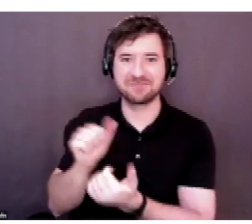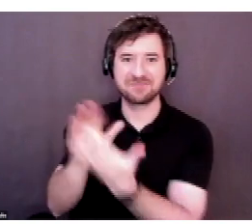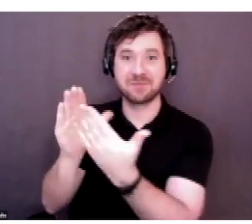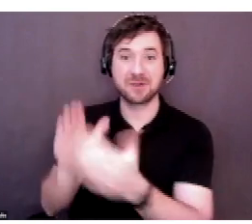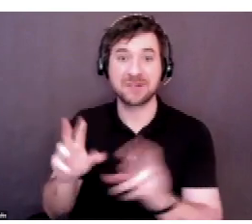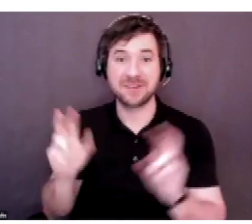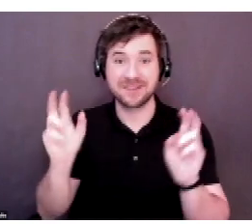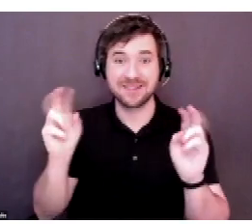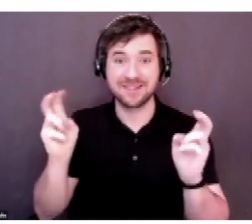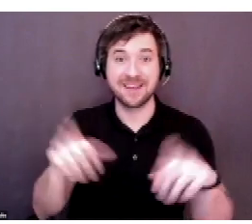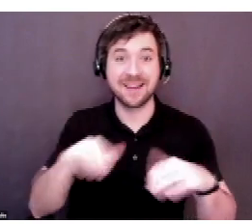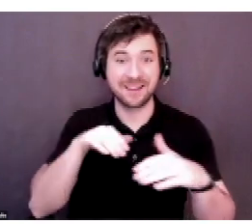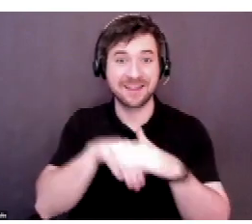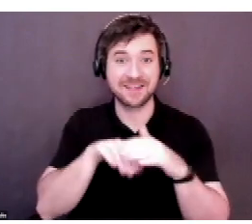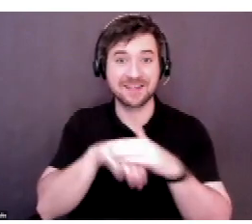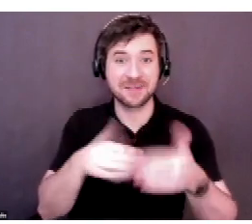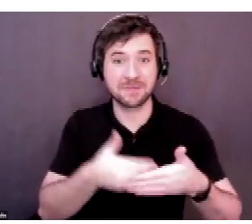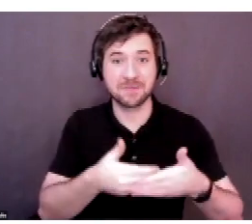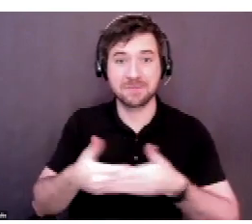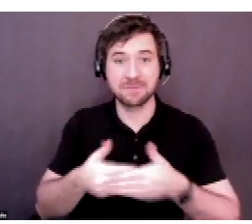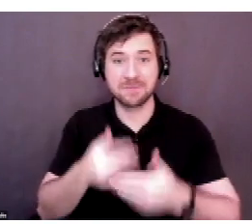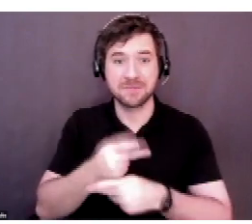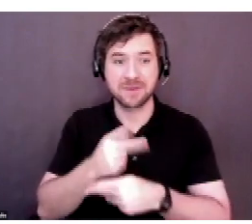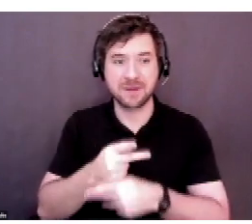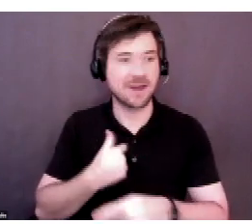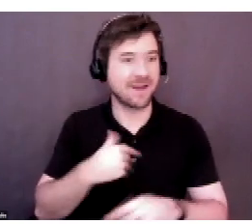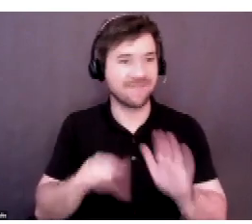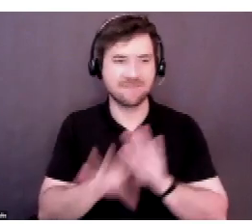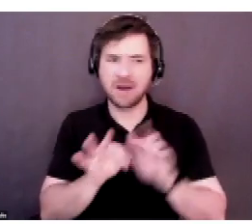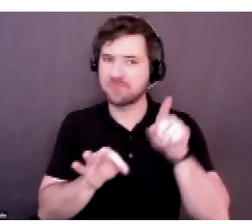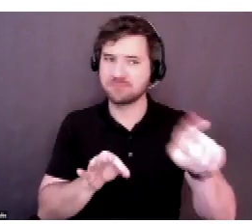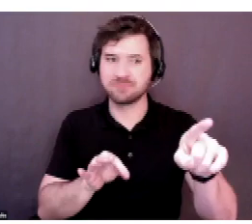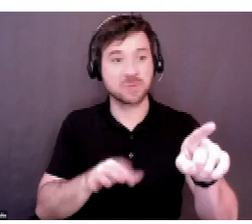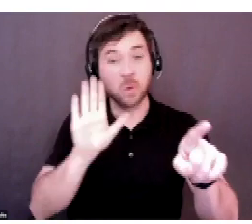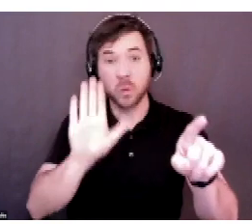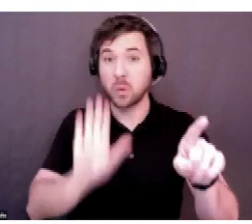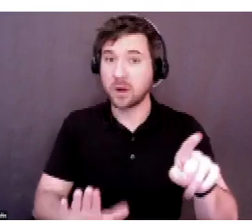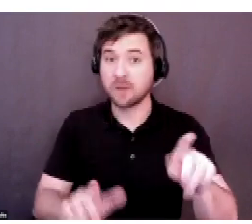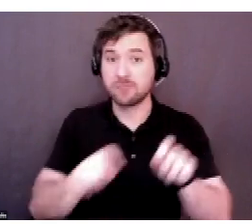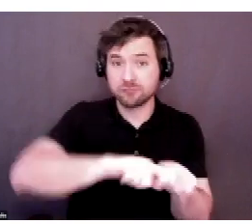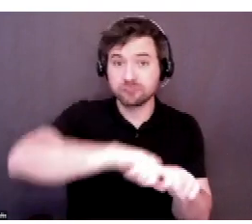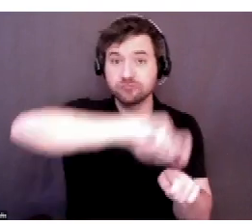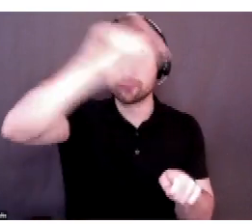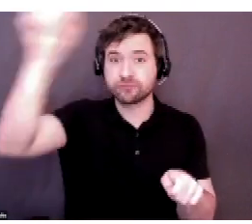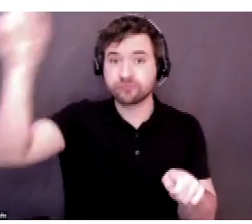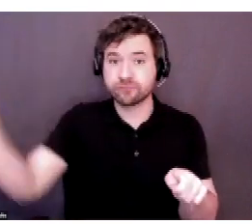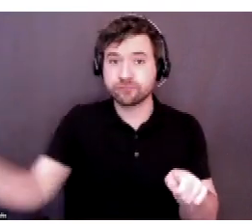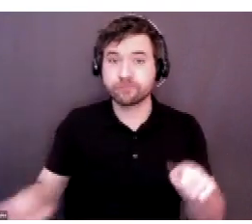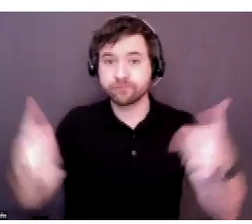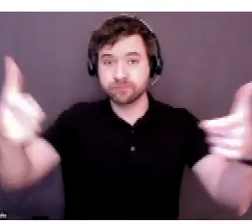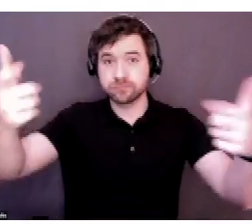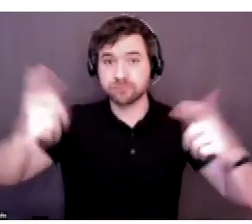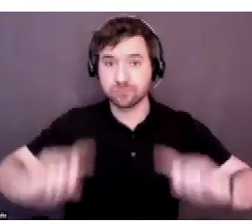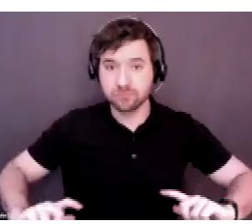I found this fantastic crib that zips down on the side. I'll show it to you in a minute,